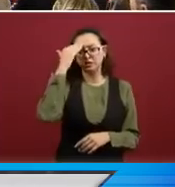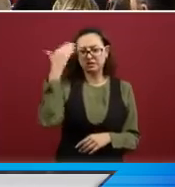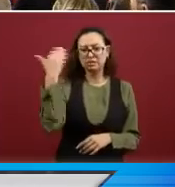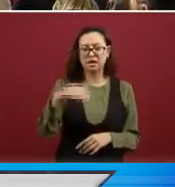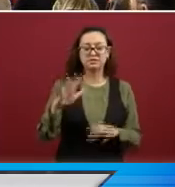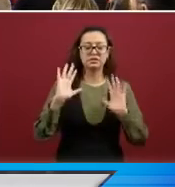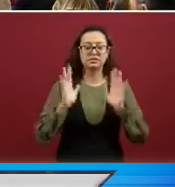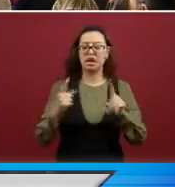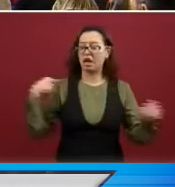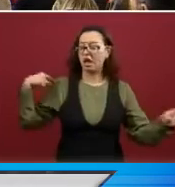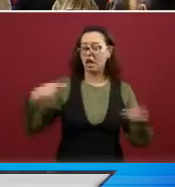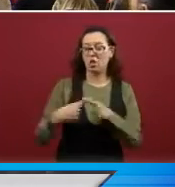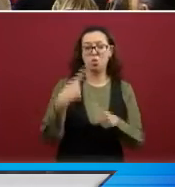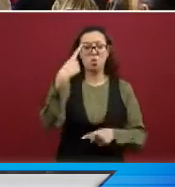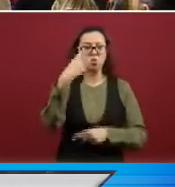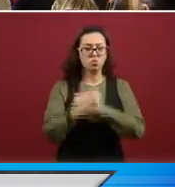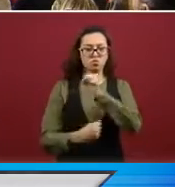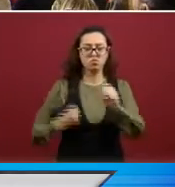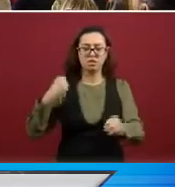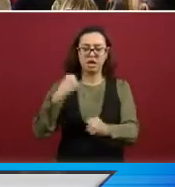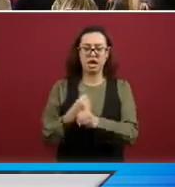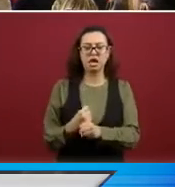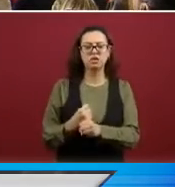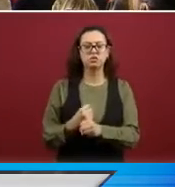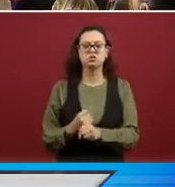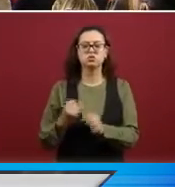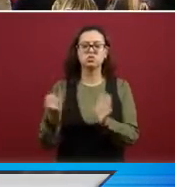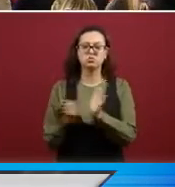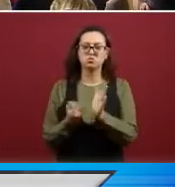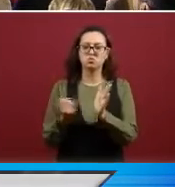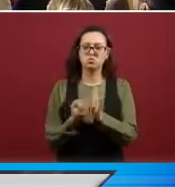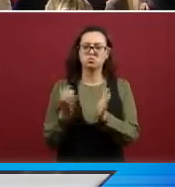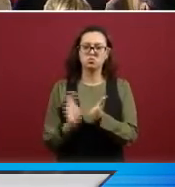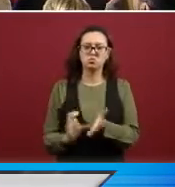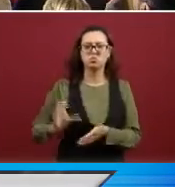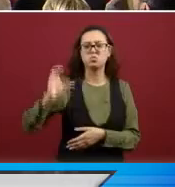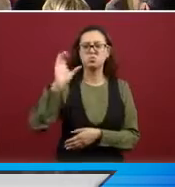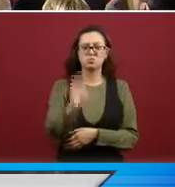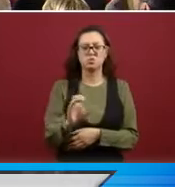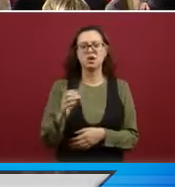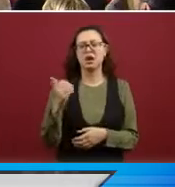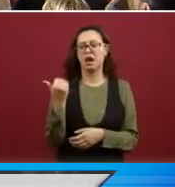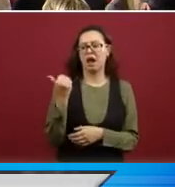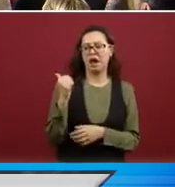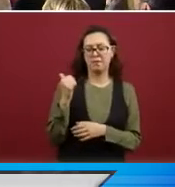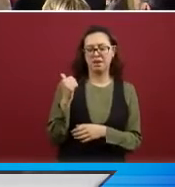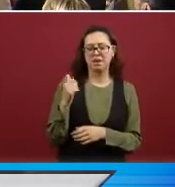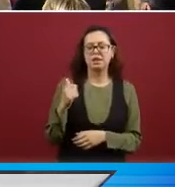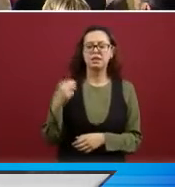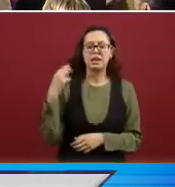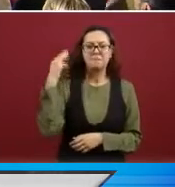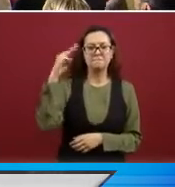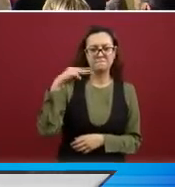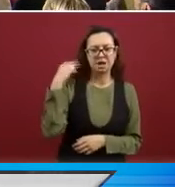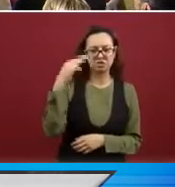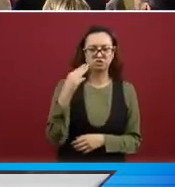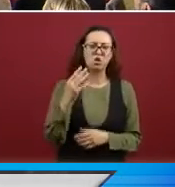These practices began in December of 2006 with the signing of this decree it is sought that there is equity for all taxpayers